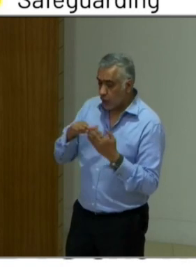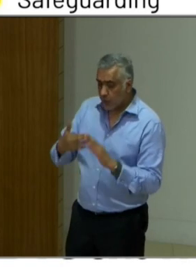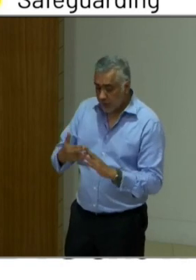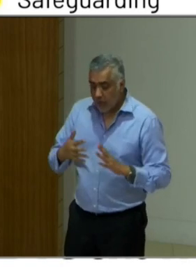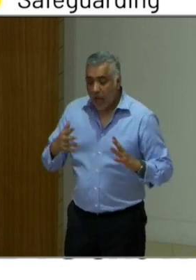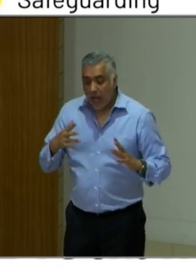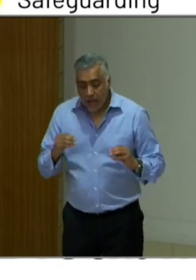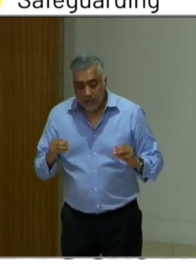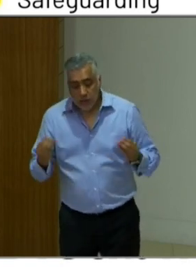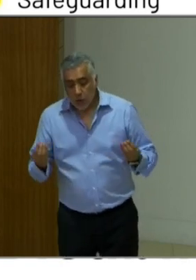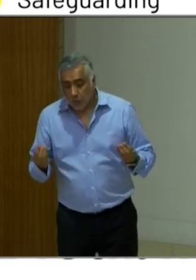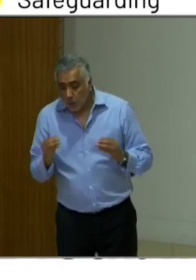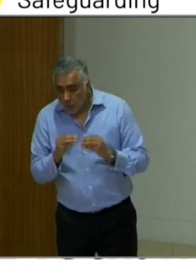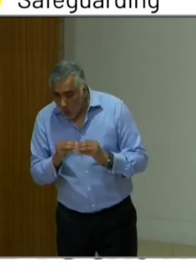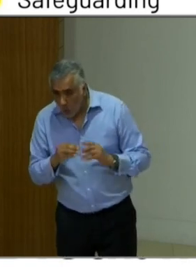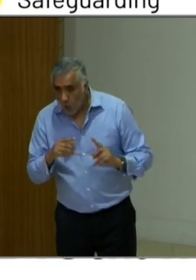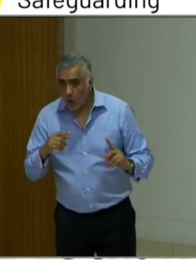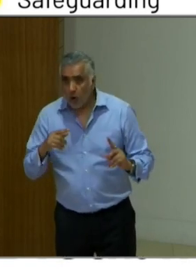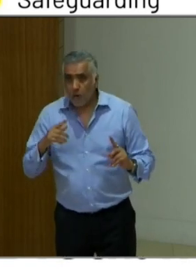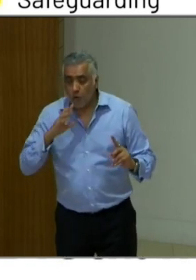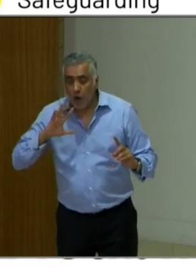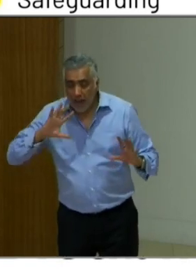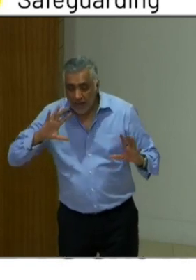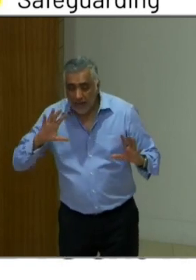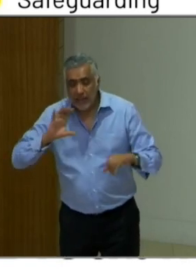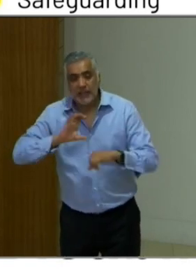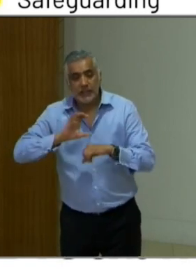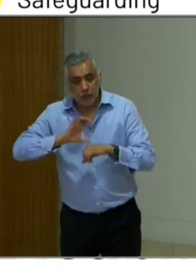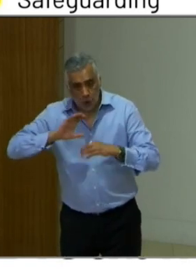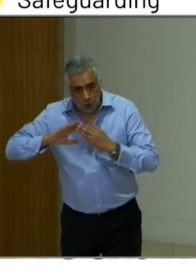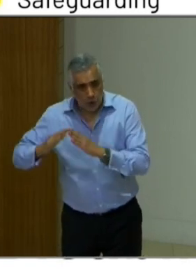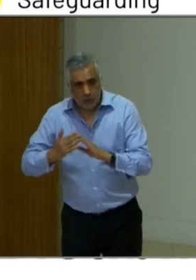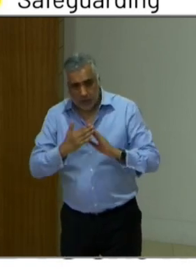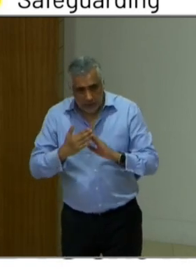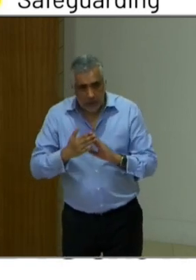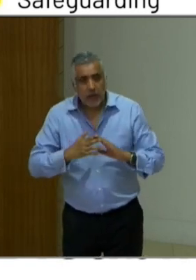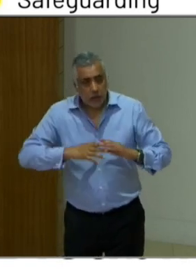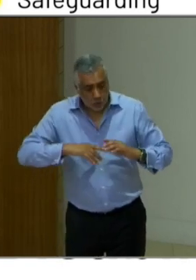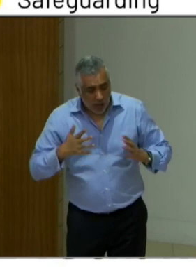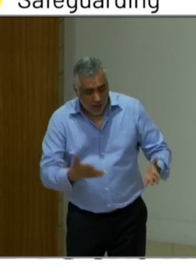so for an ecclesial community, integral participation becomes more